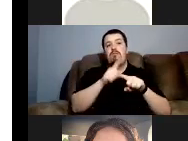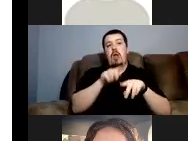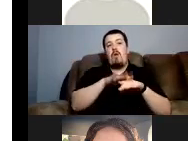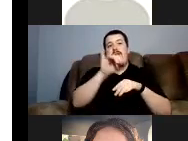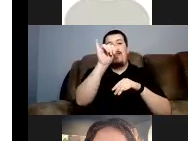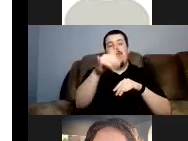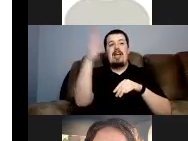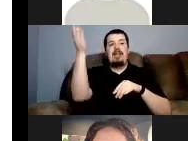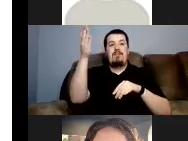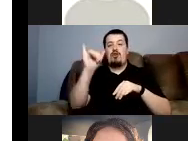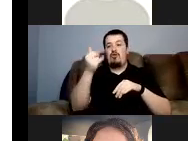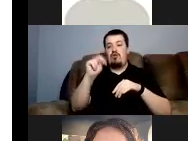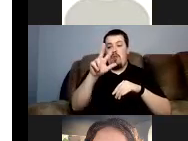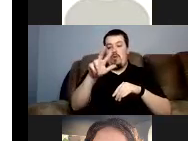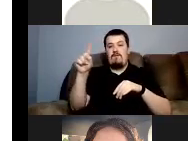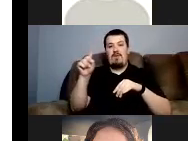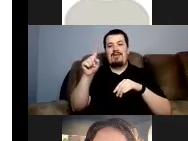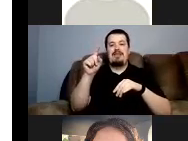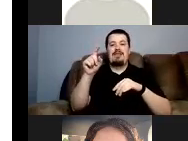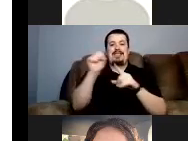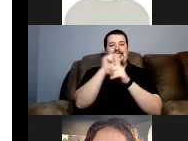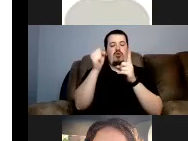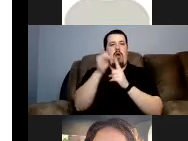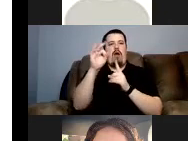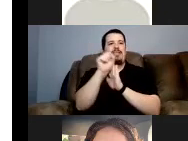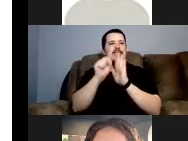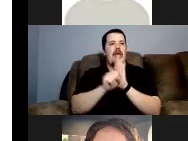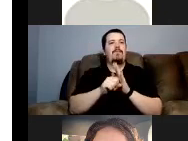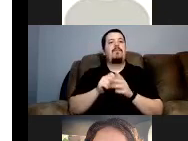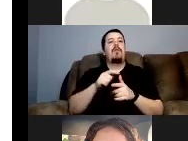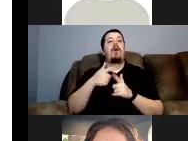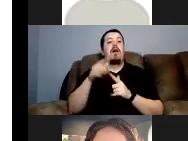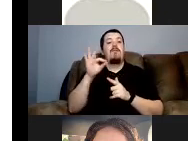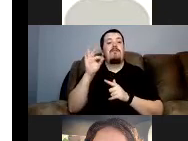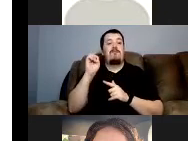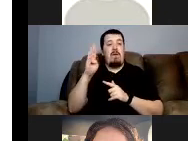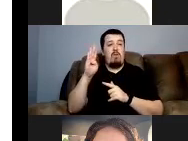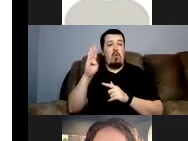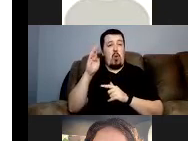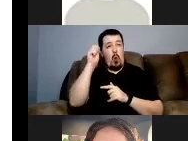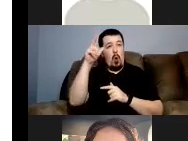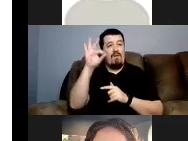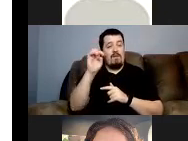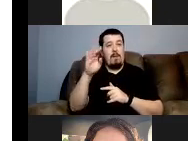January 31st State of the State. Early February will be the bill filing deadline, that means that